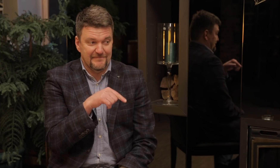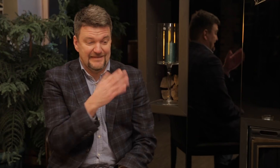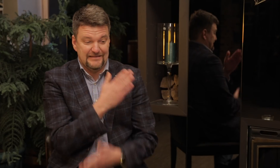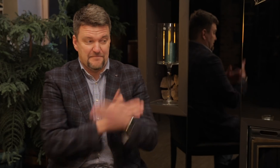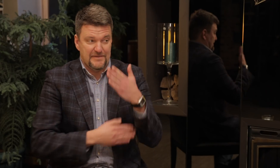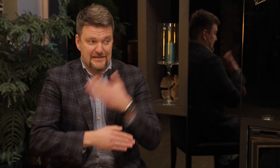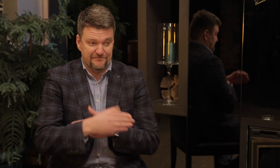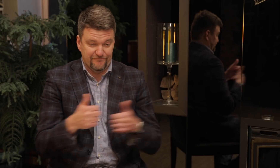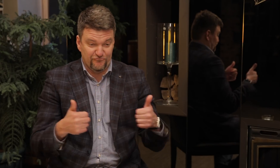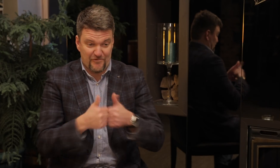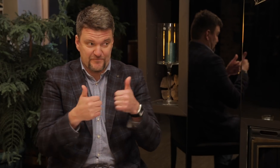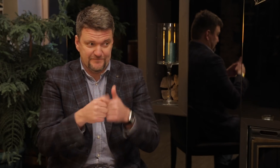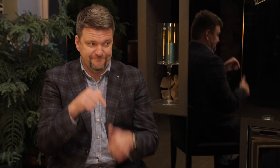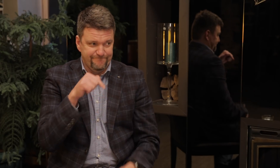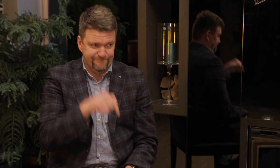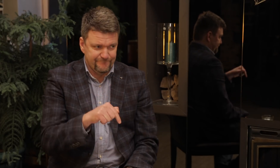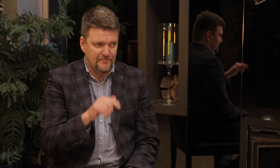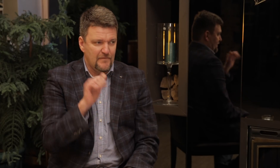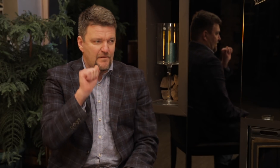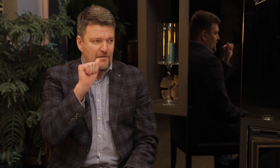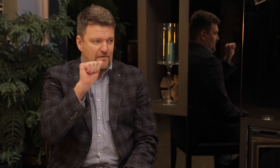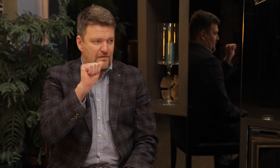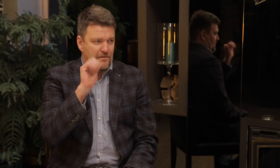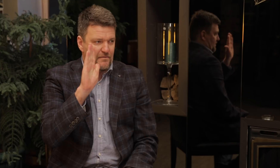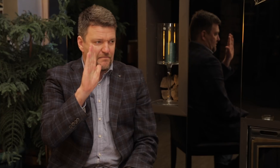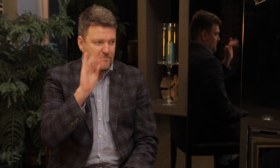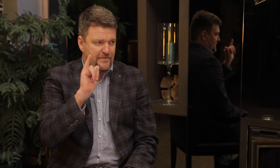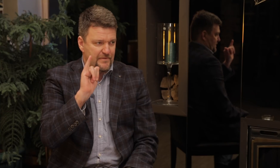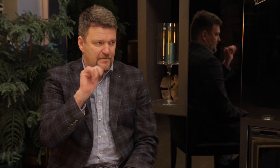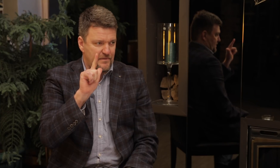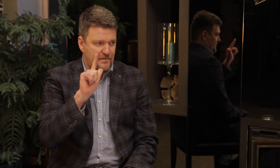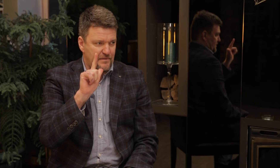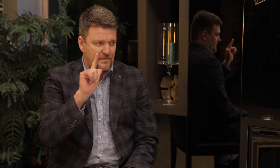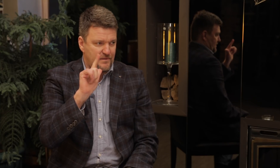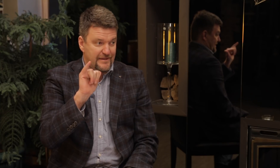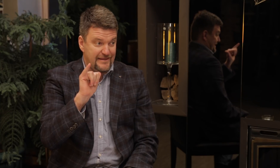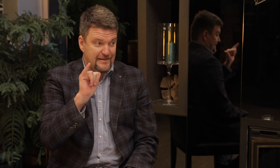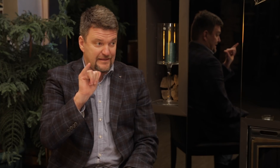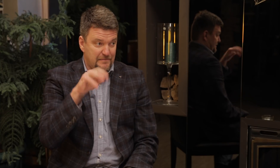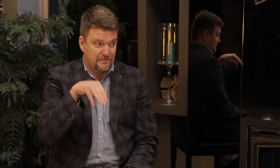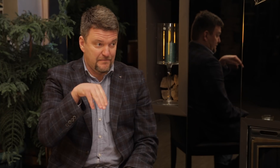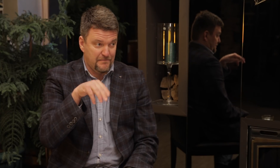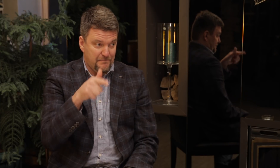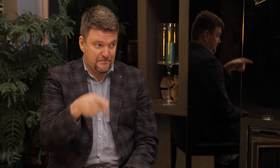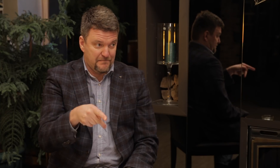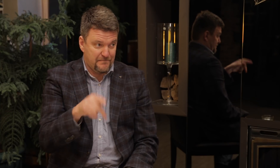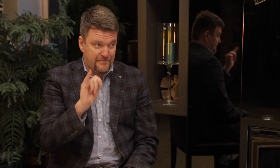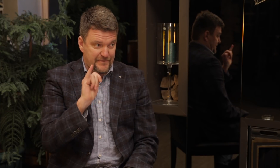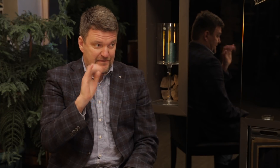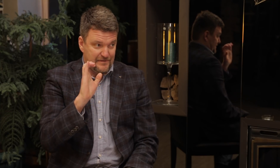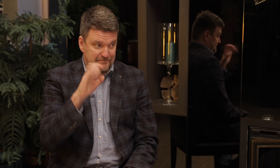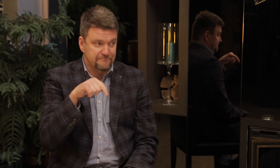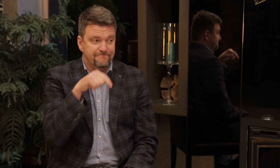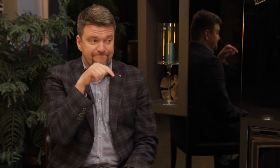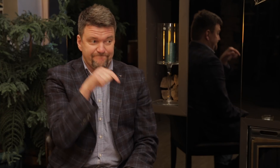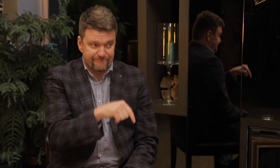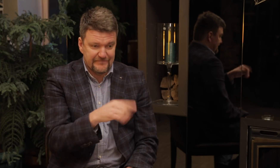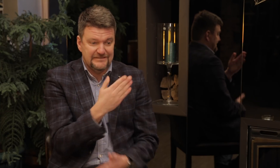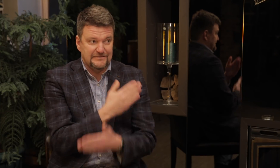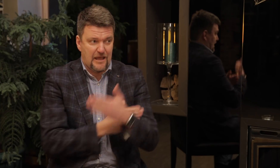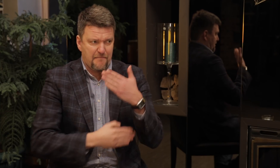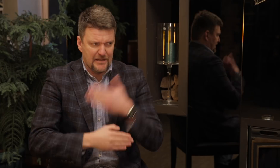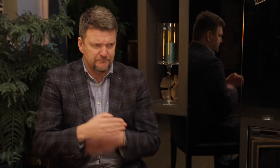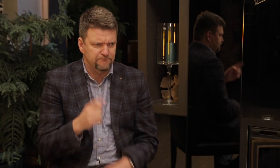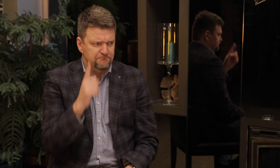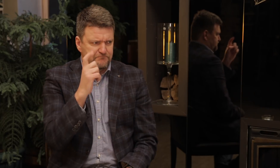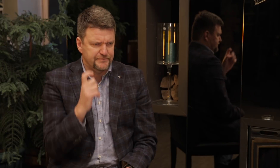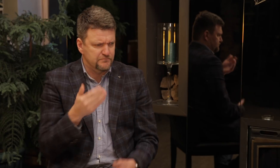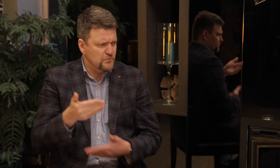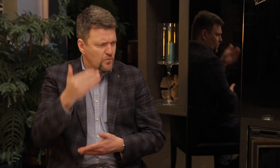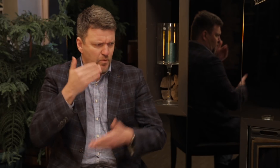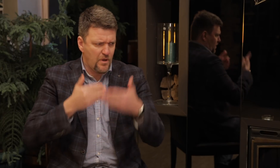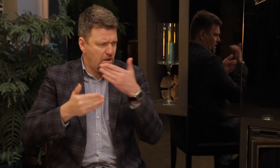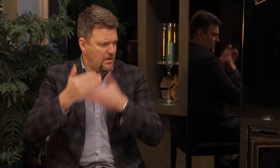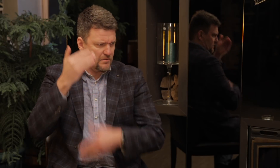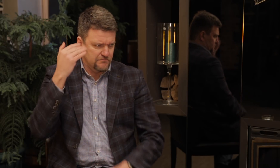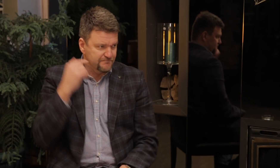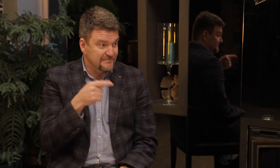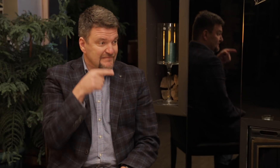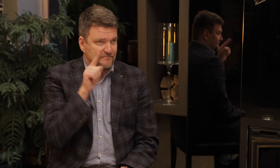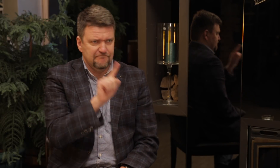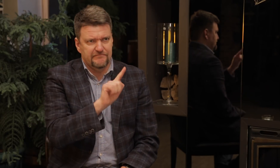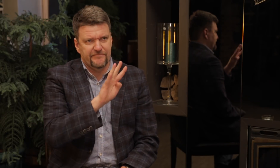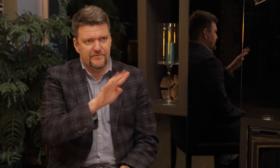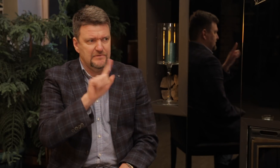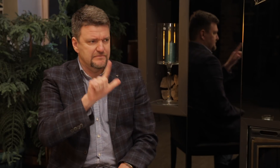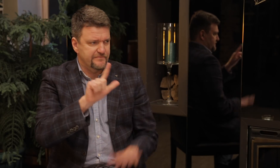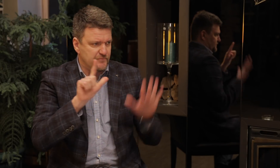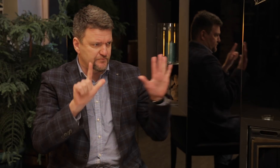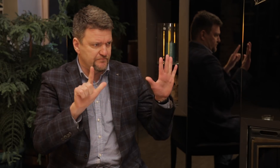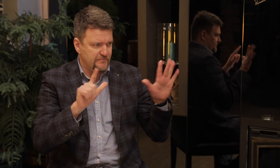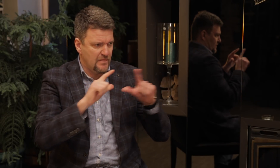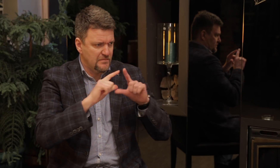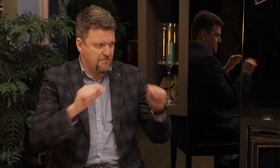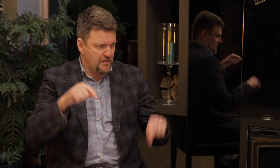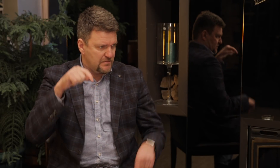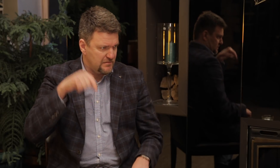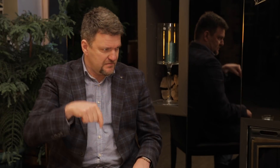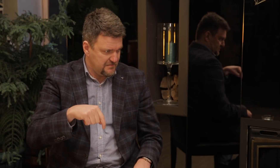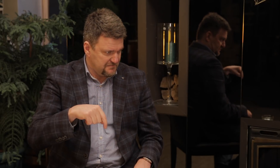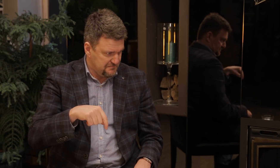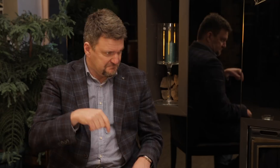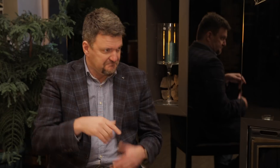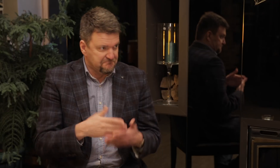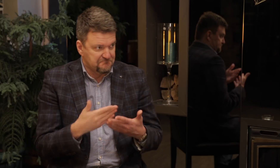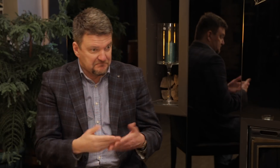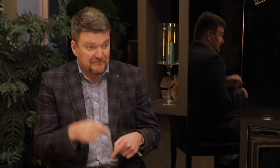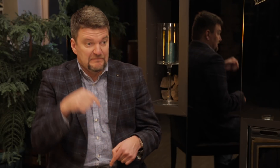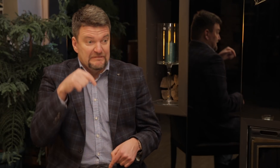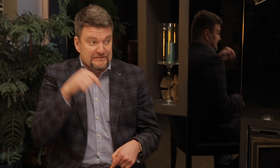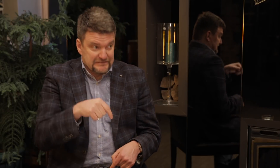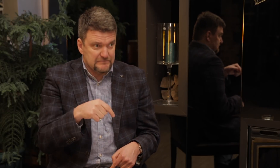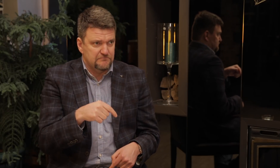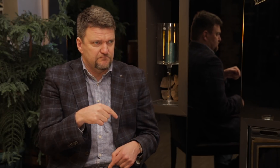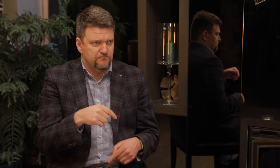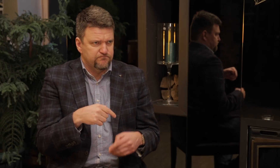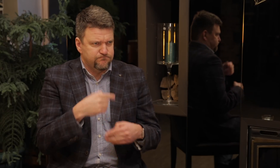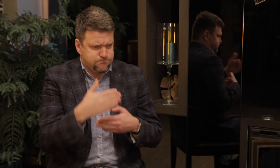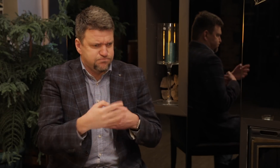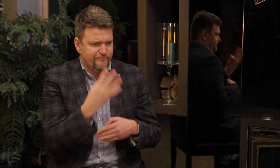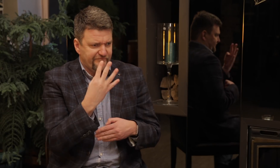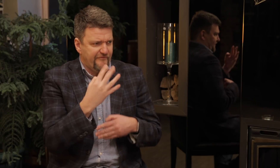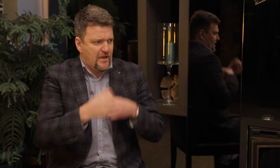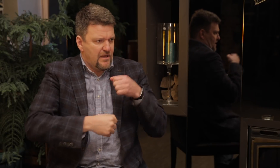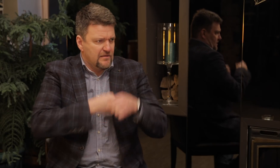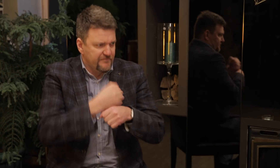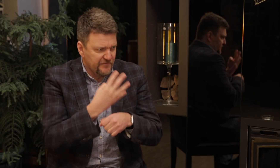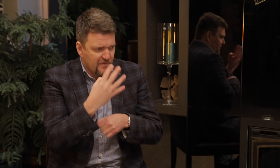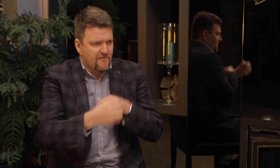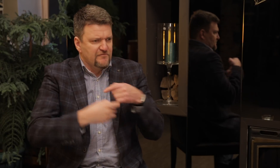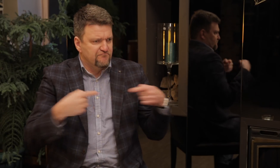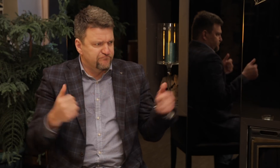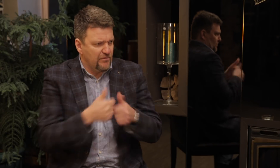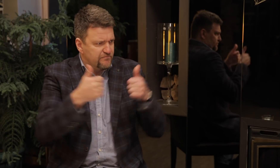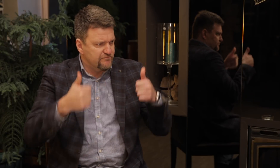The “Abilympic” Challenge first held in Tokyo in 1981, and the competition held every four years.